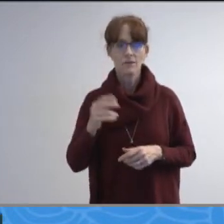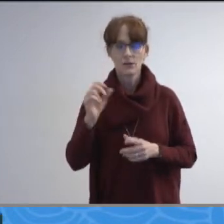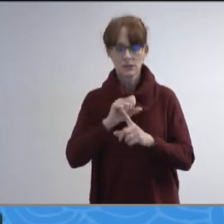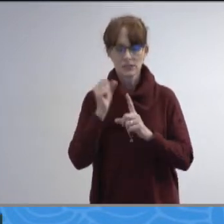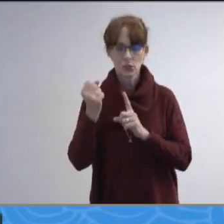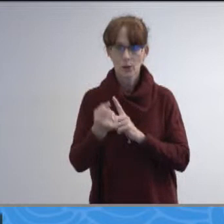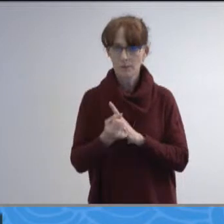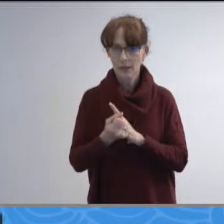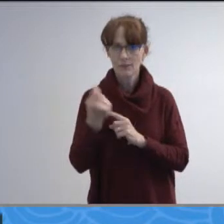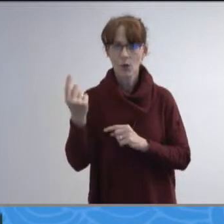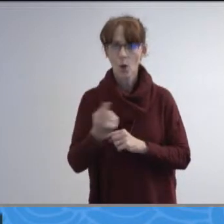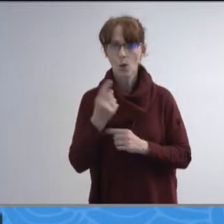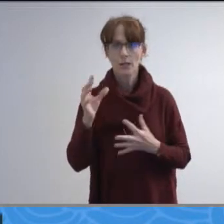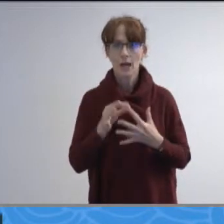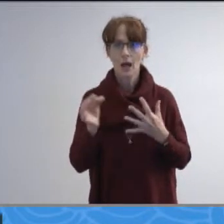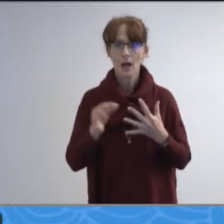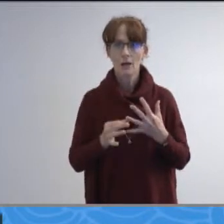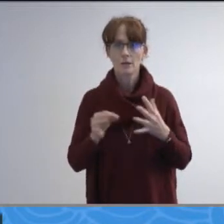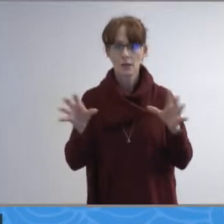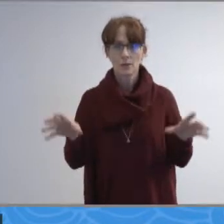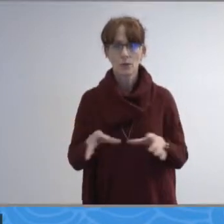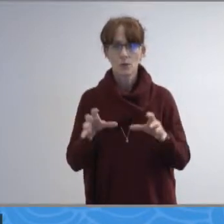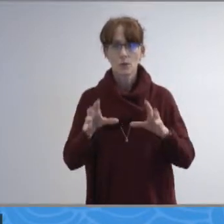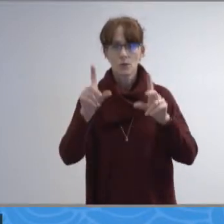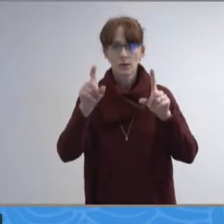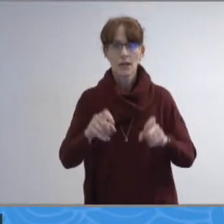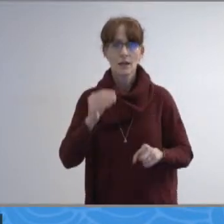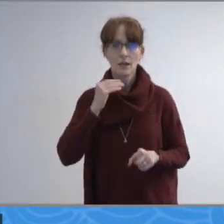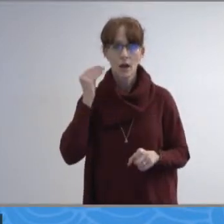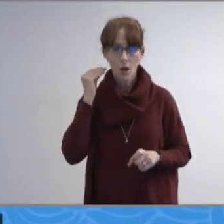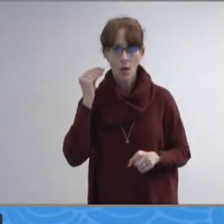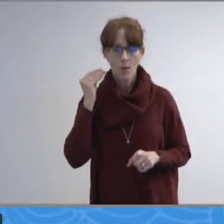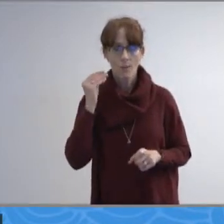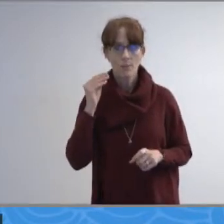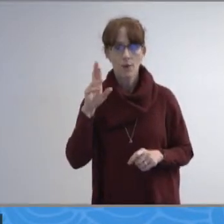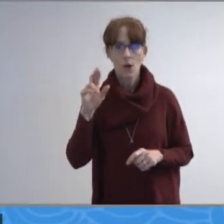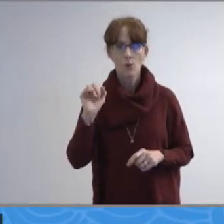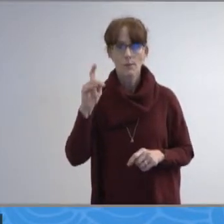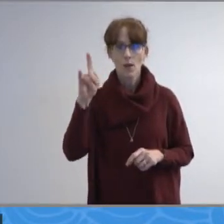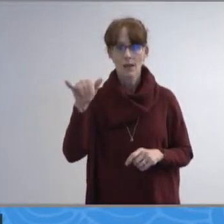in which the only option is to administer the test at home remotely, we can still make that happen.